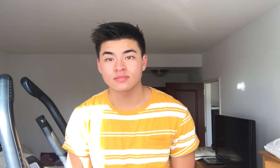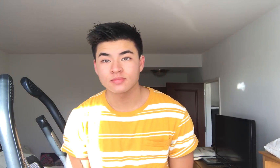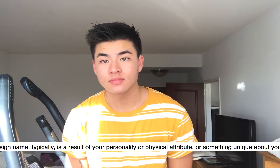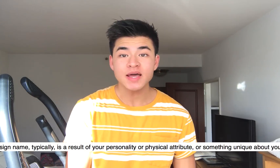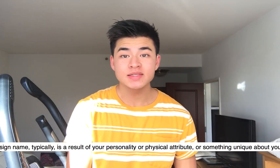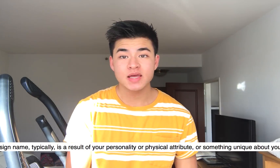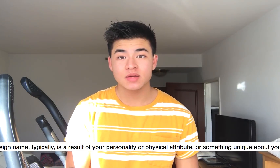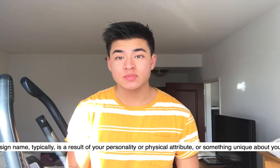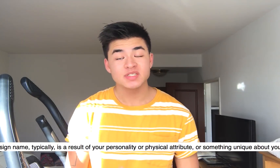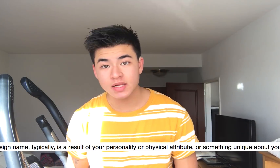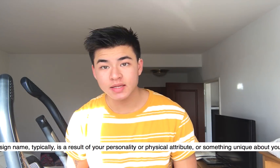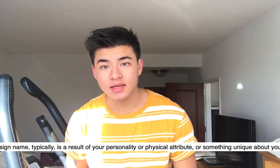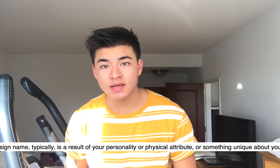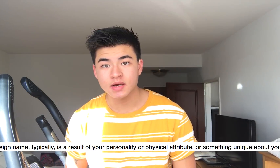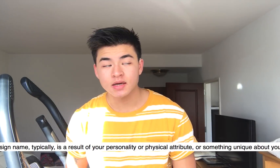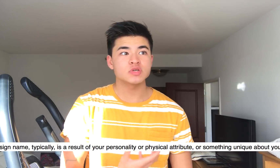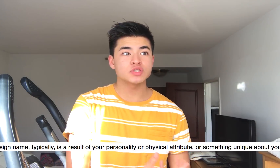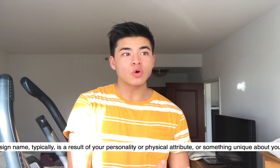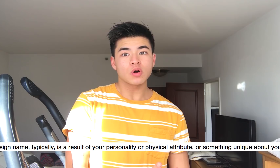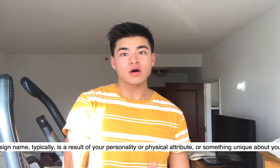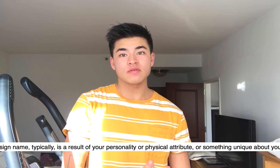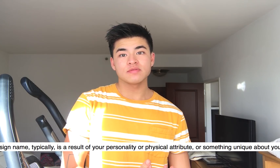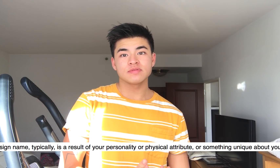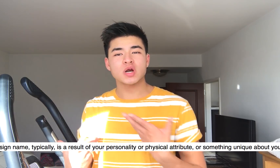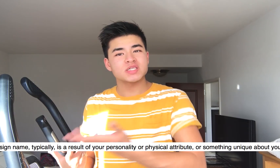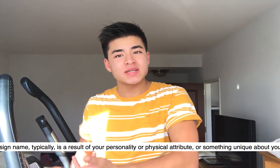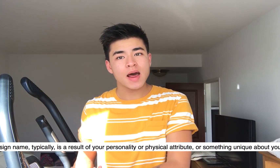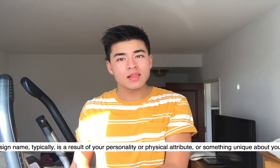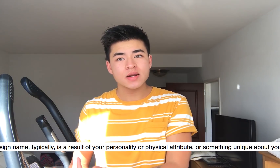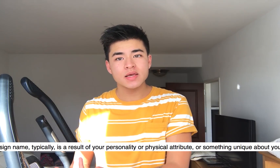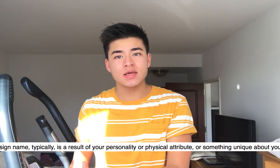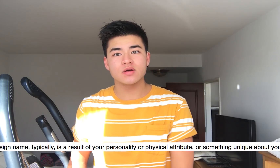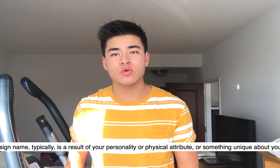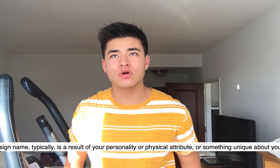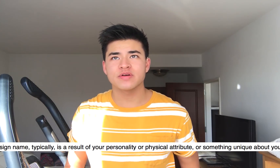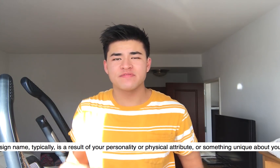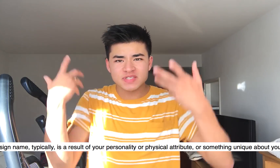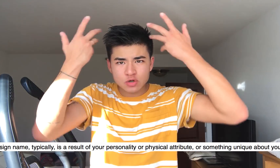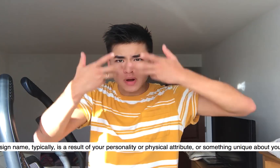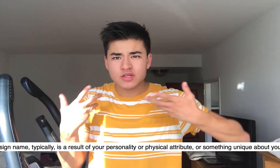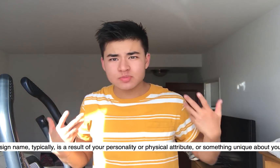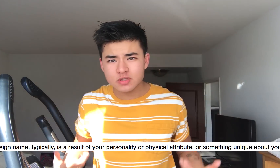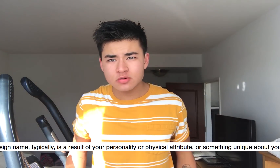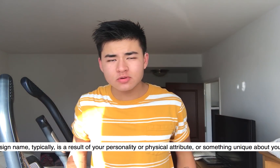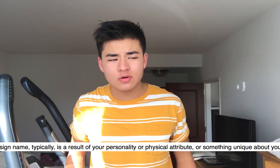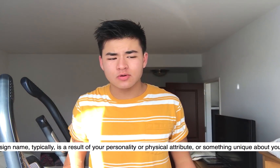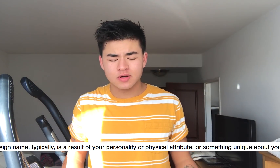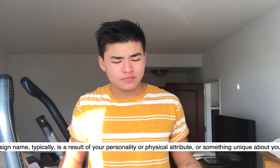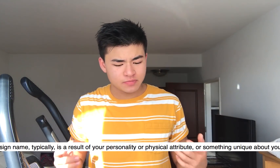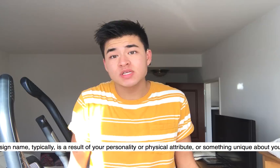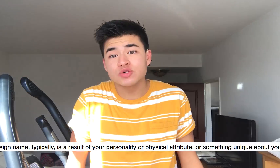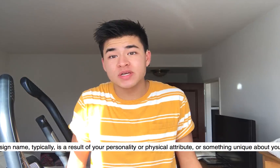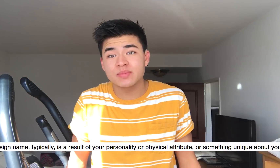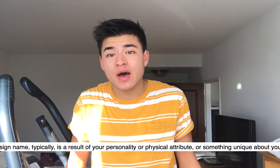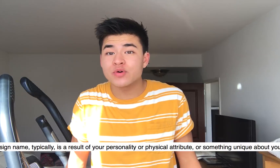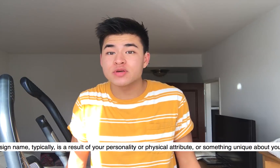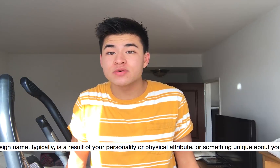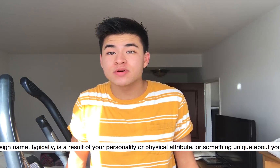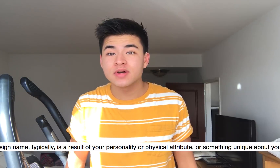Your sign name typically is a result of your personality or a physical attribute or something unique about you